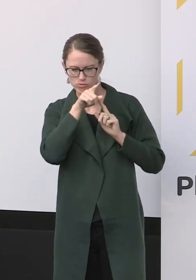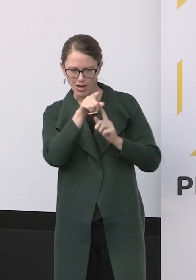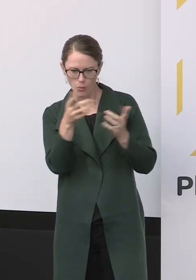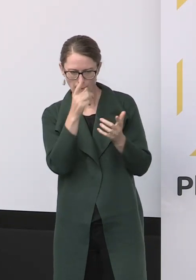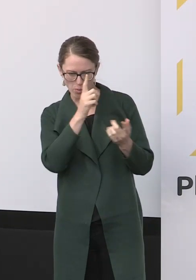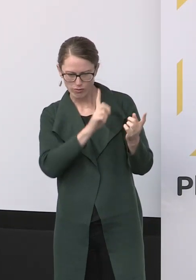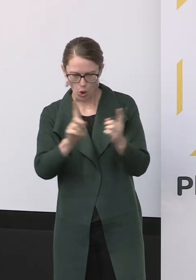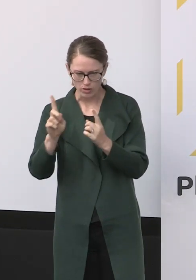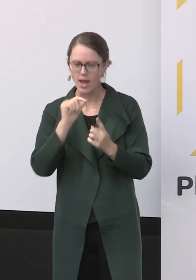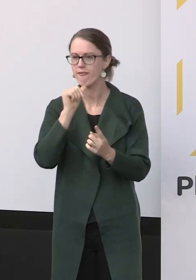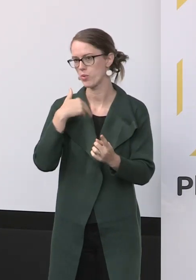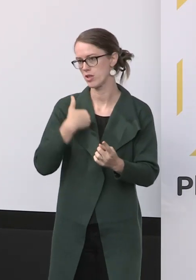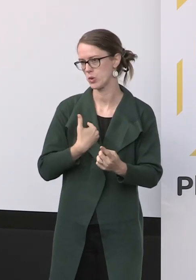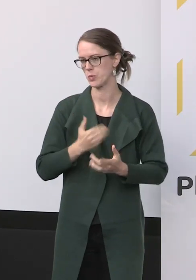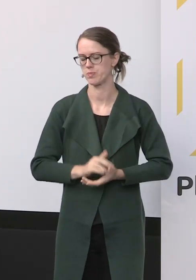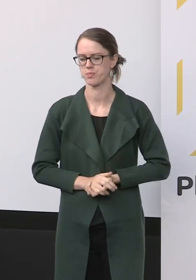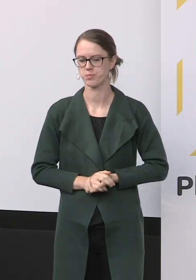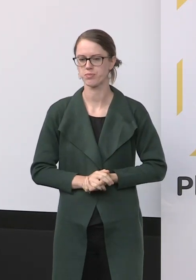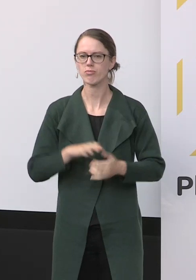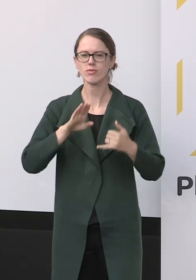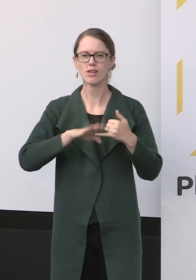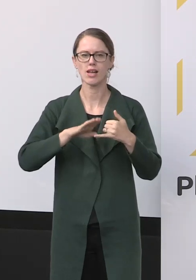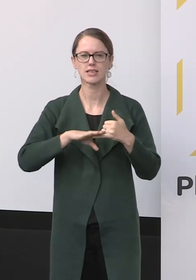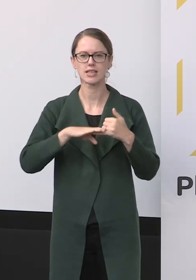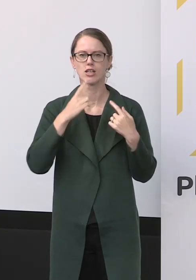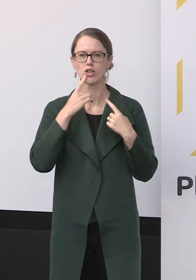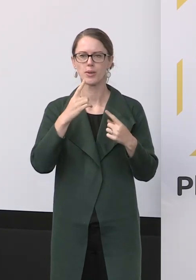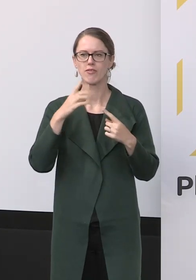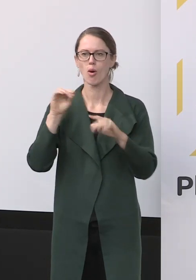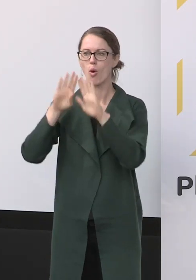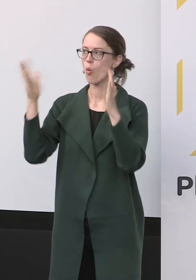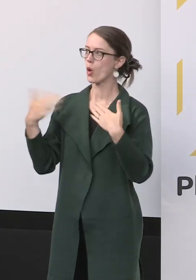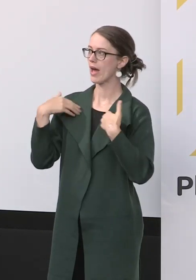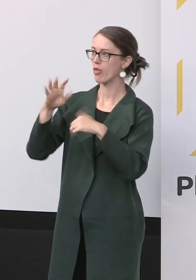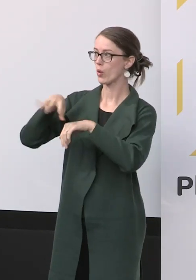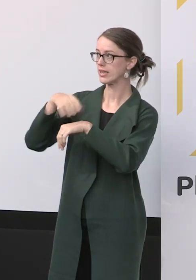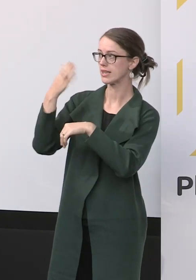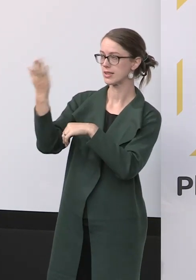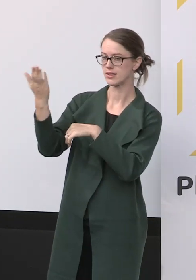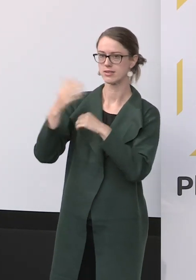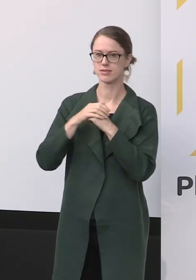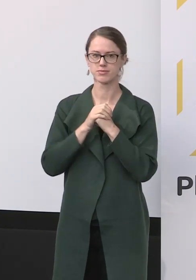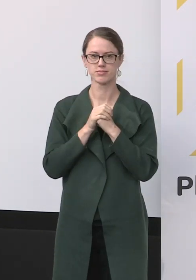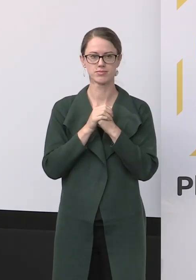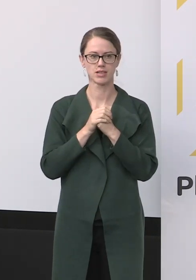New Zealand, making it easier for people to use our new app to keep a record of where